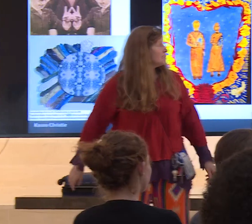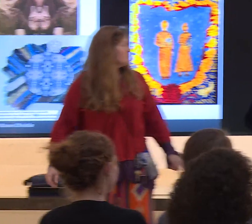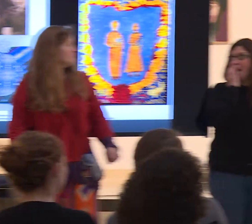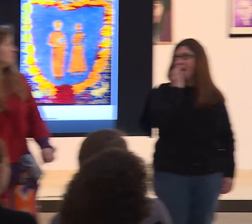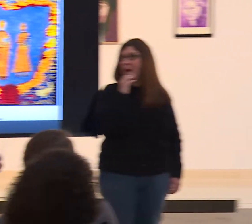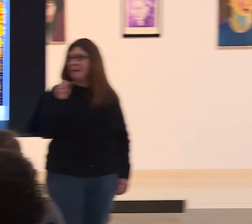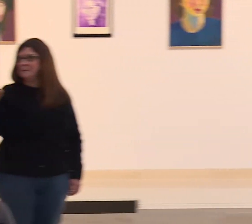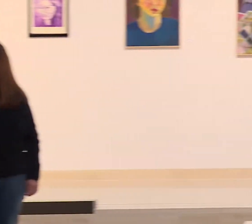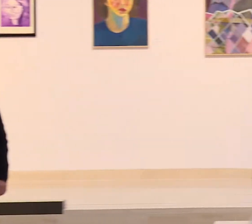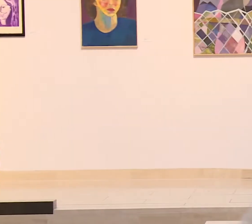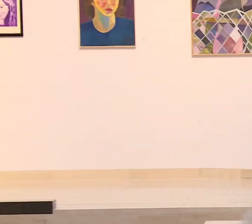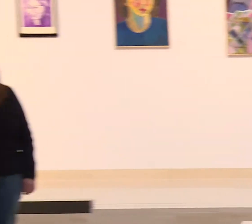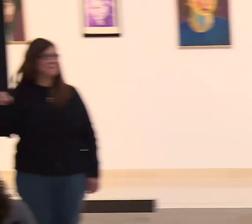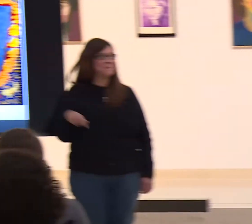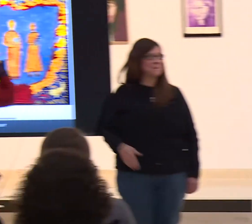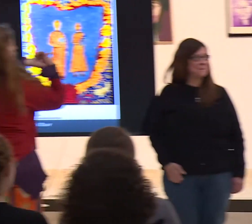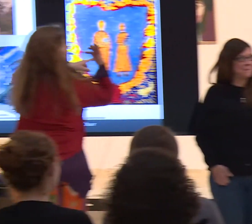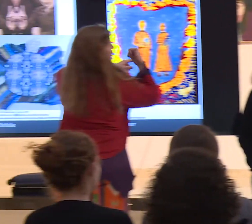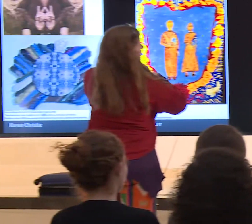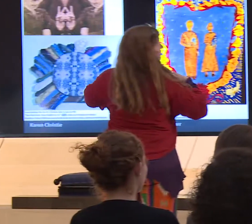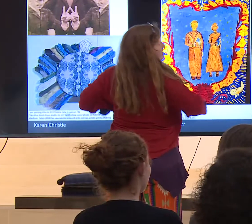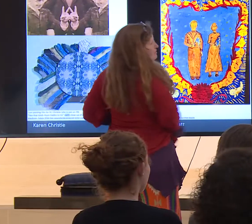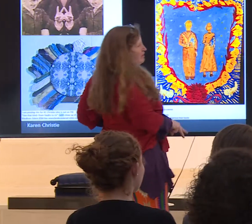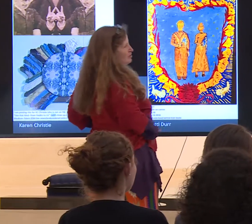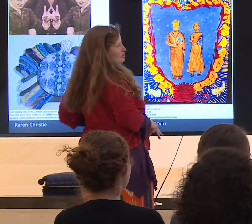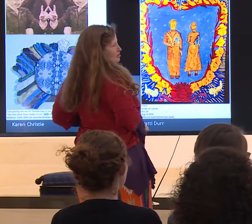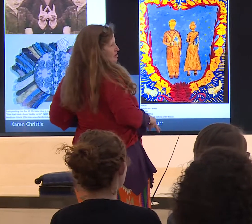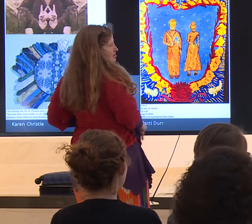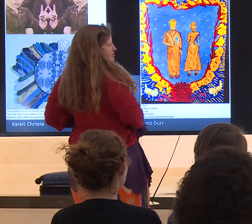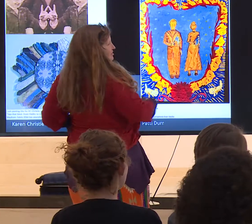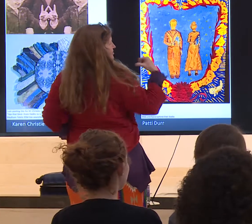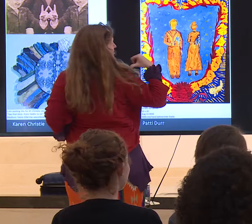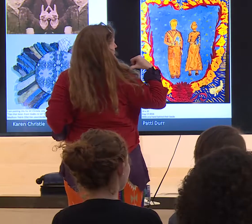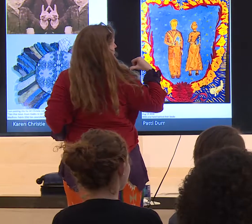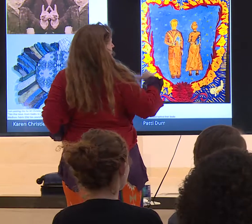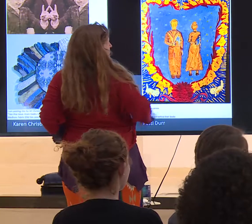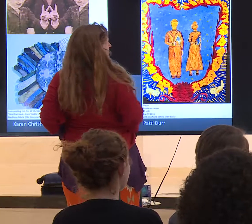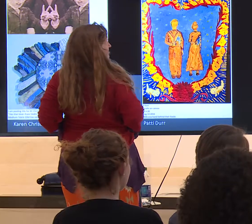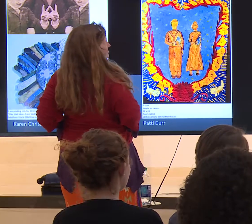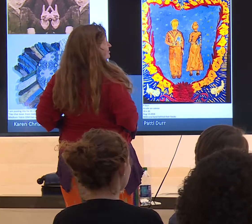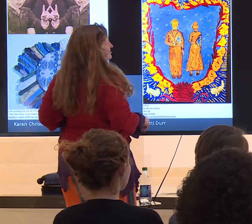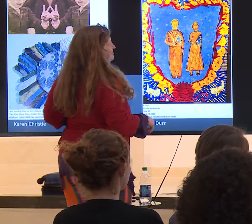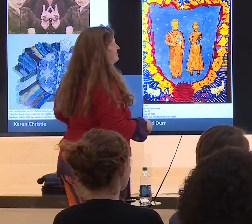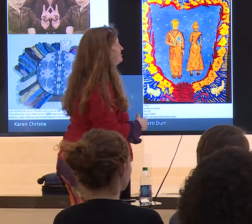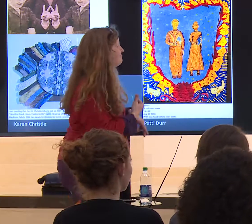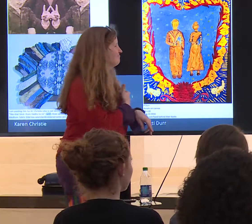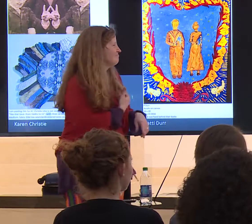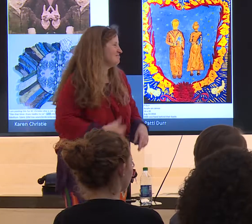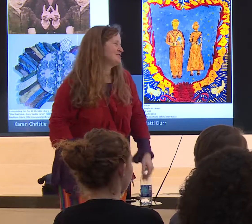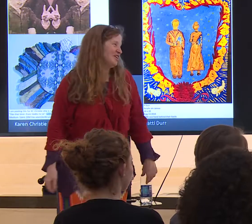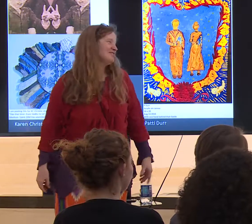what's going on behind. So they're not actually like this in the photograph, but I've